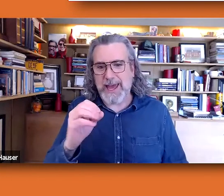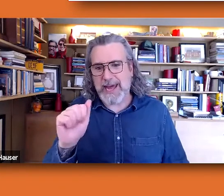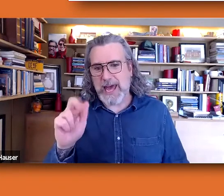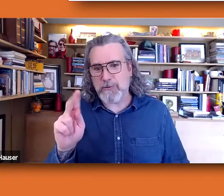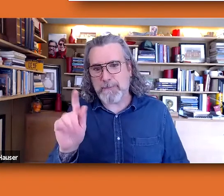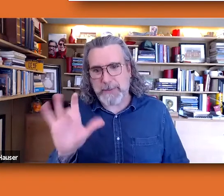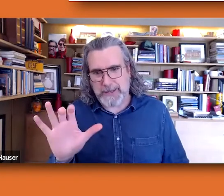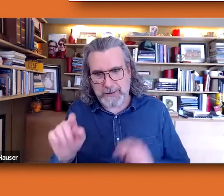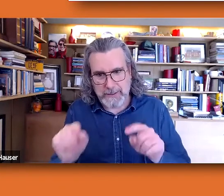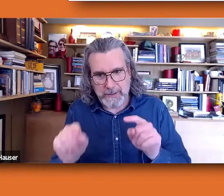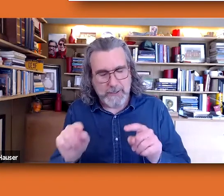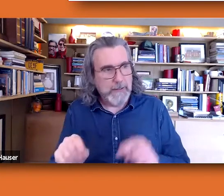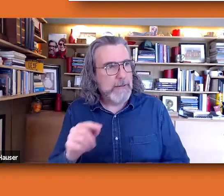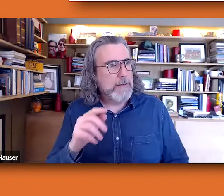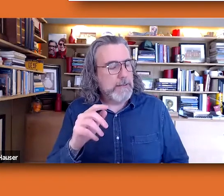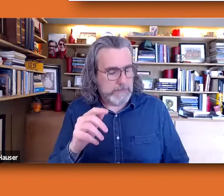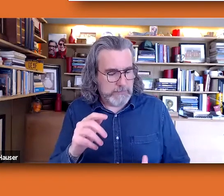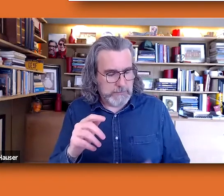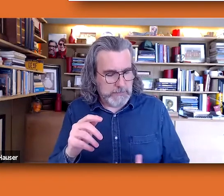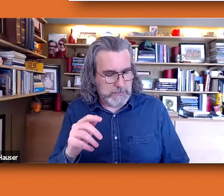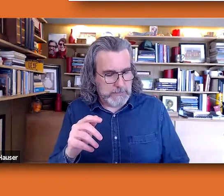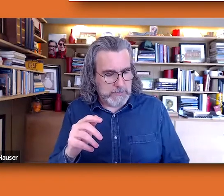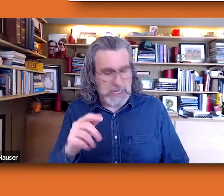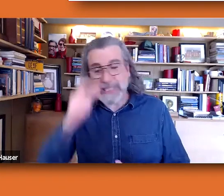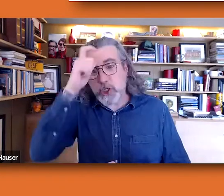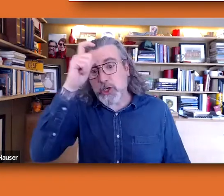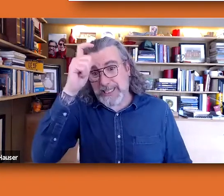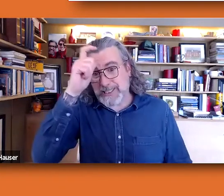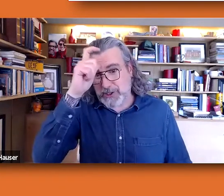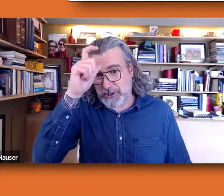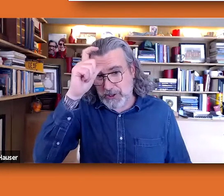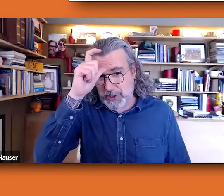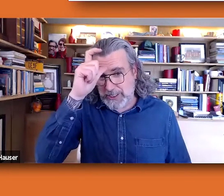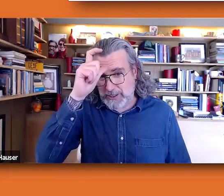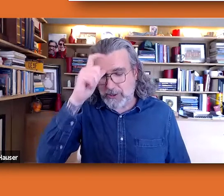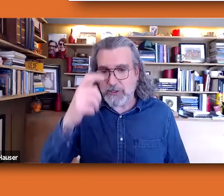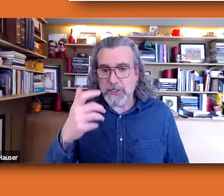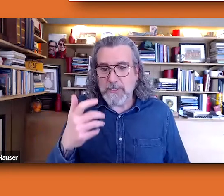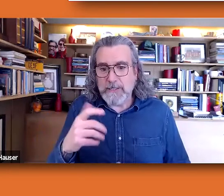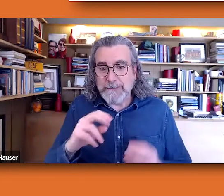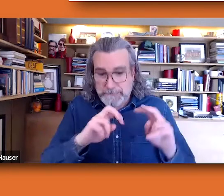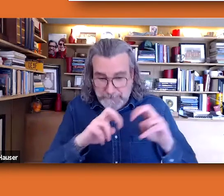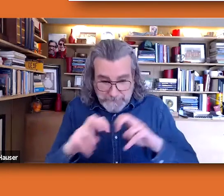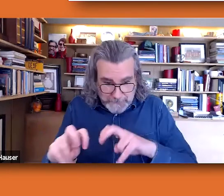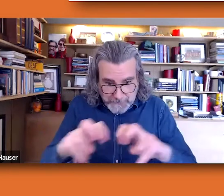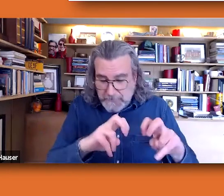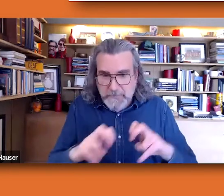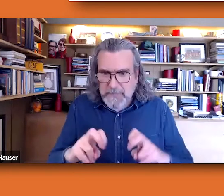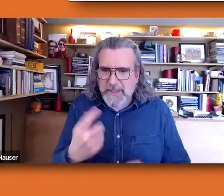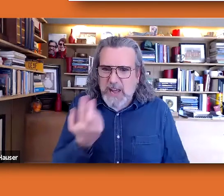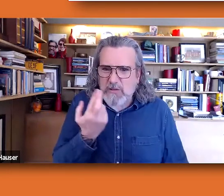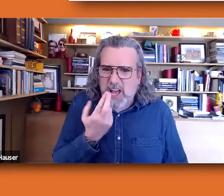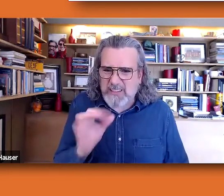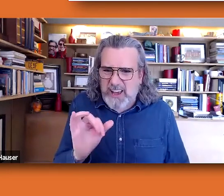who used Arabic spoken languages... um, and also from Turkey as well. When they analyzed all of the data,